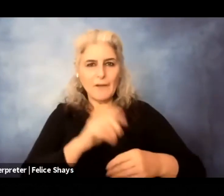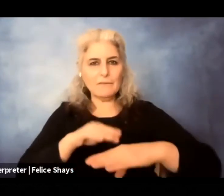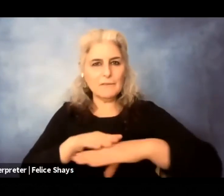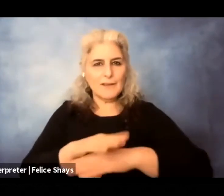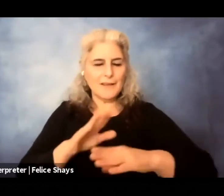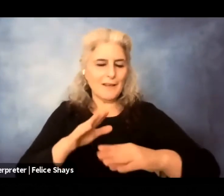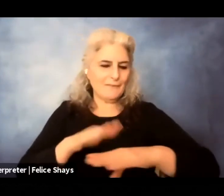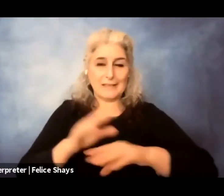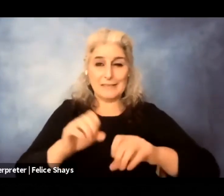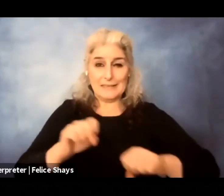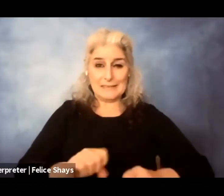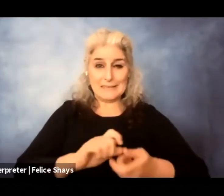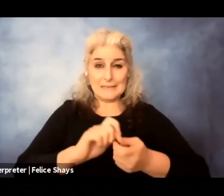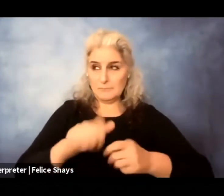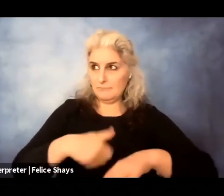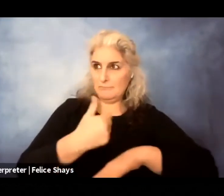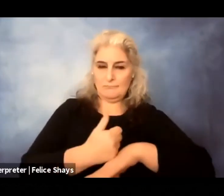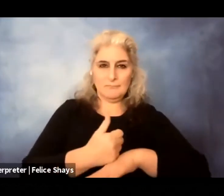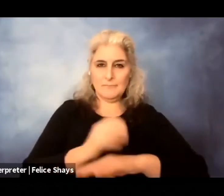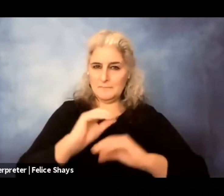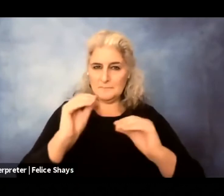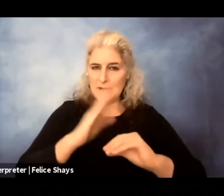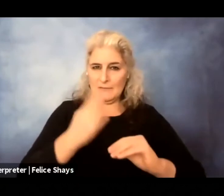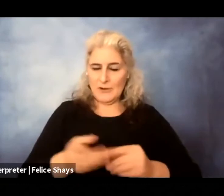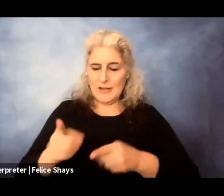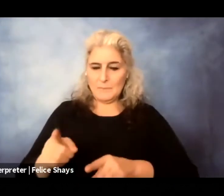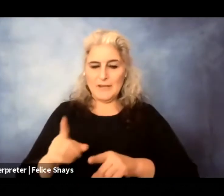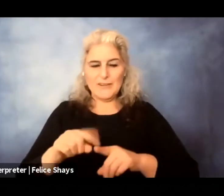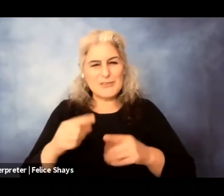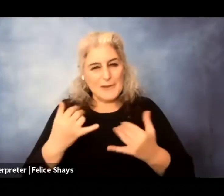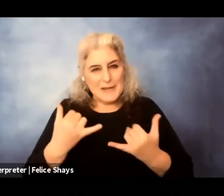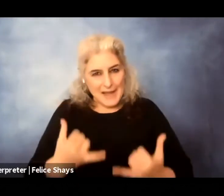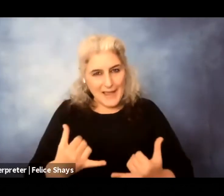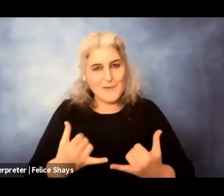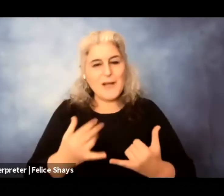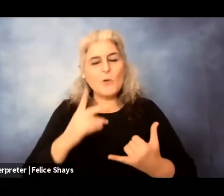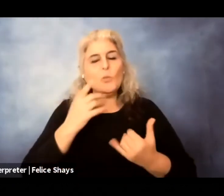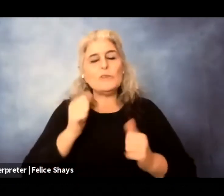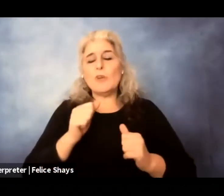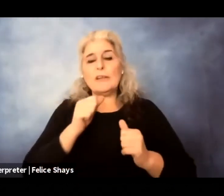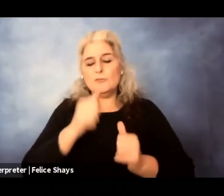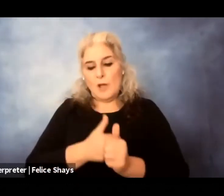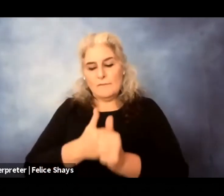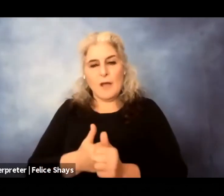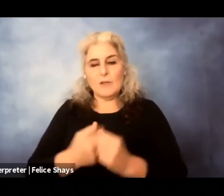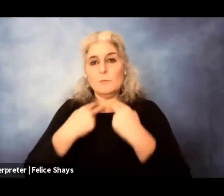uh breaking out of the assumptions built into the algorithms and the assumptions built into